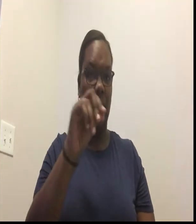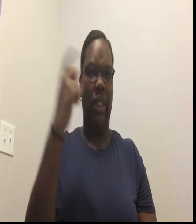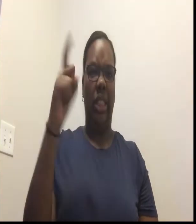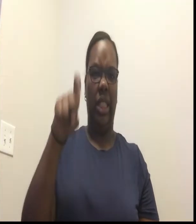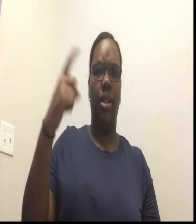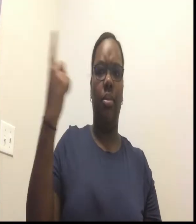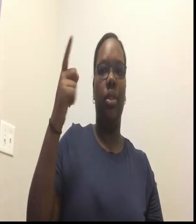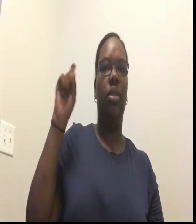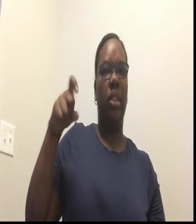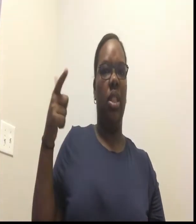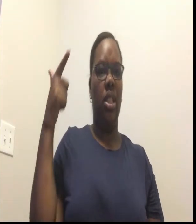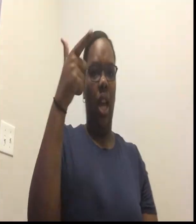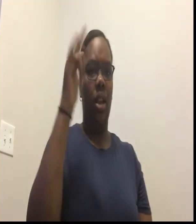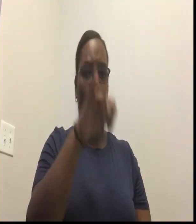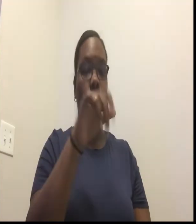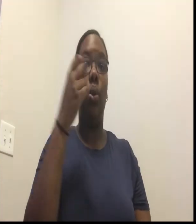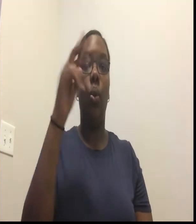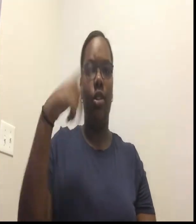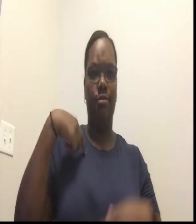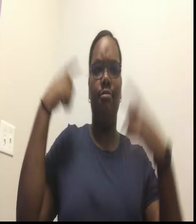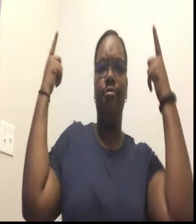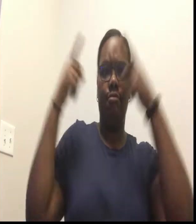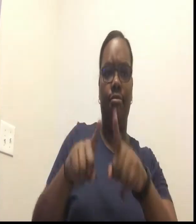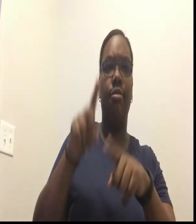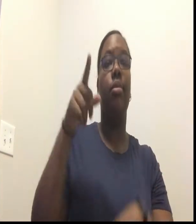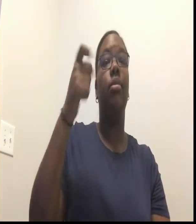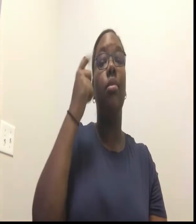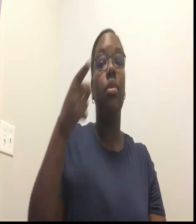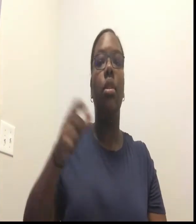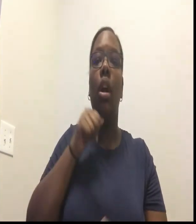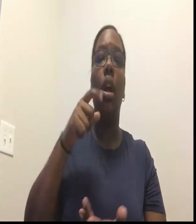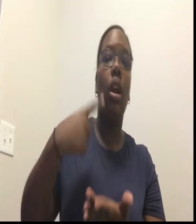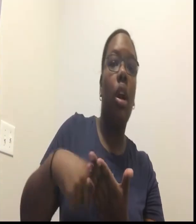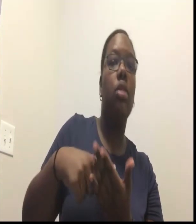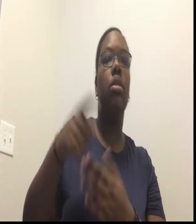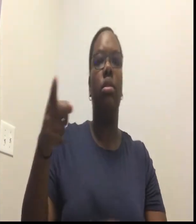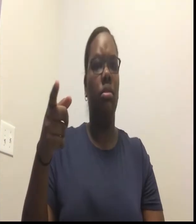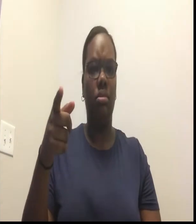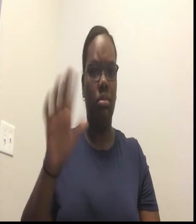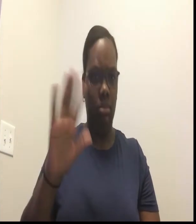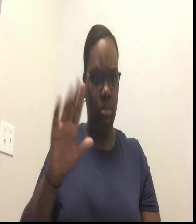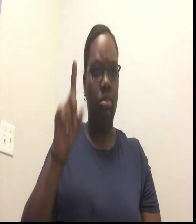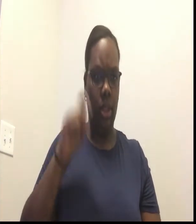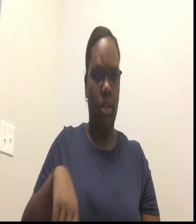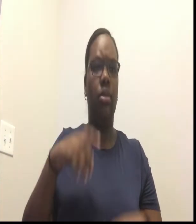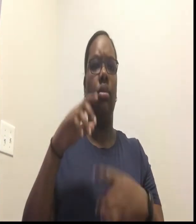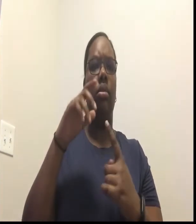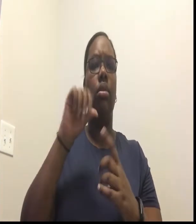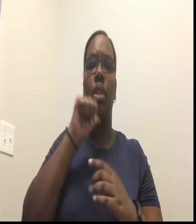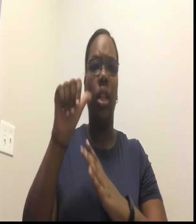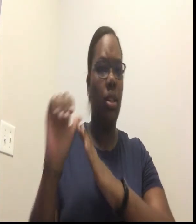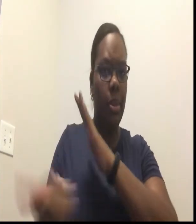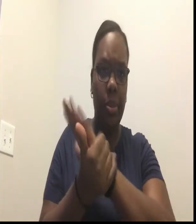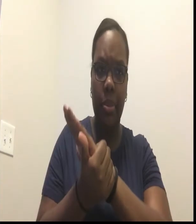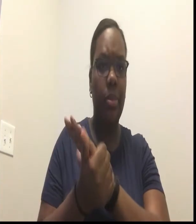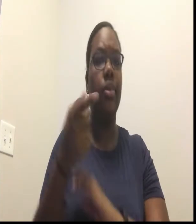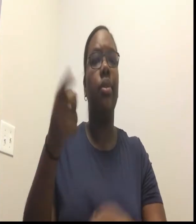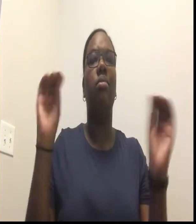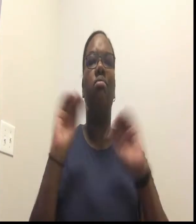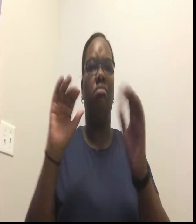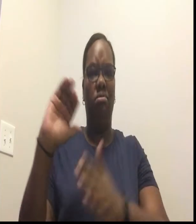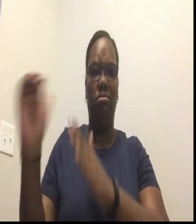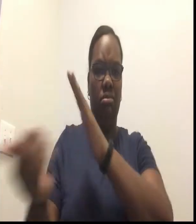need someone to second it or agree with you it is not debatable and it is not